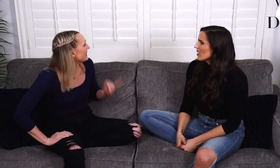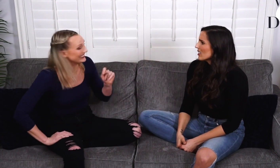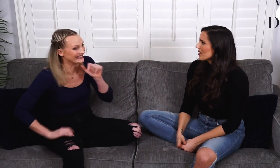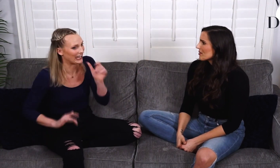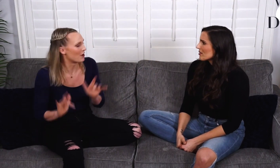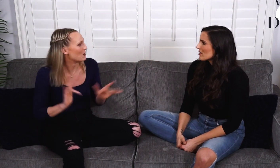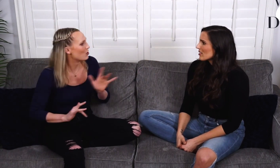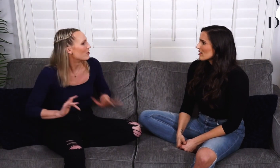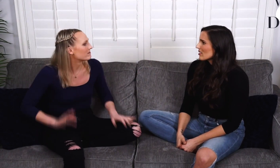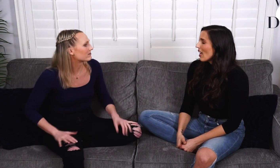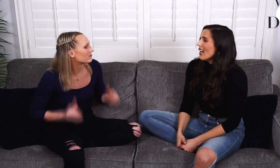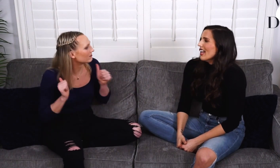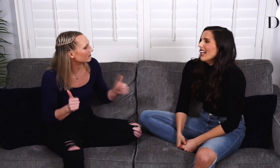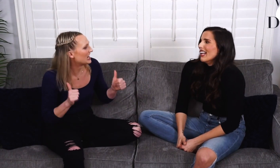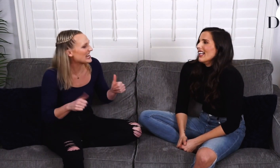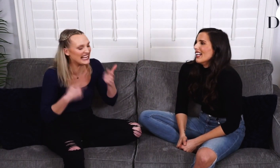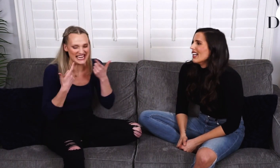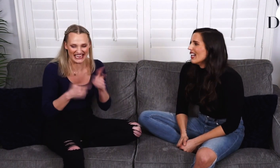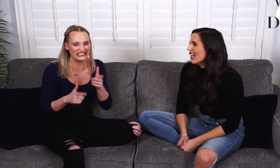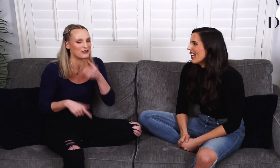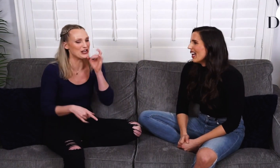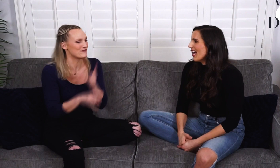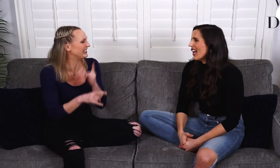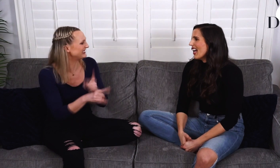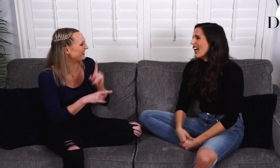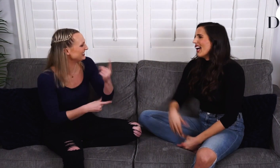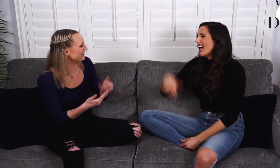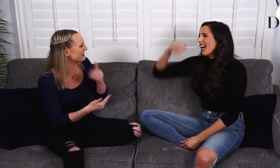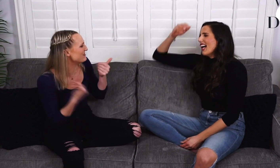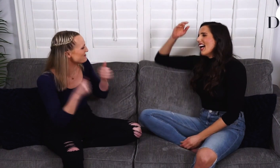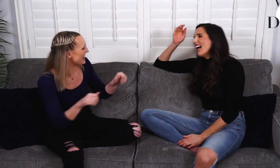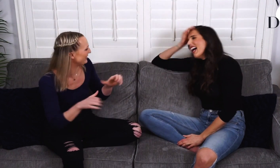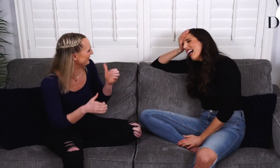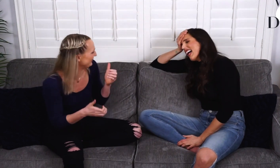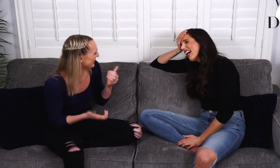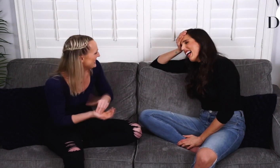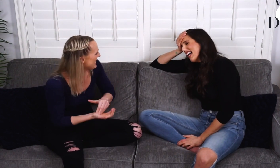and we realized it's not recording. We're like, “All right, let's drink some whiskey before